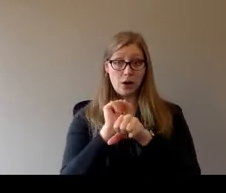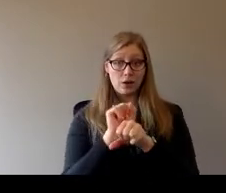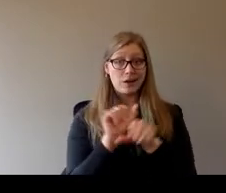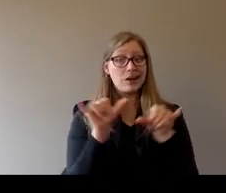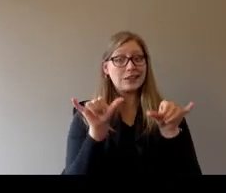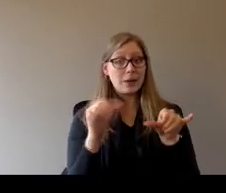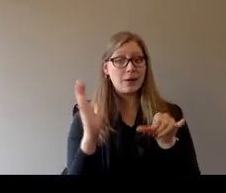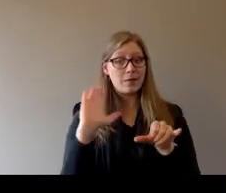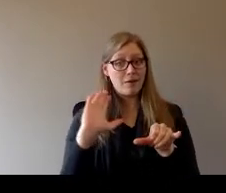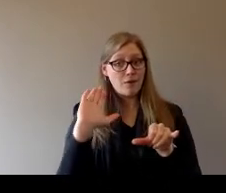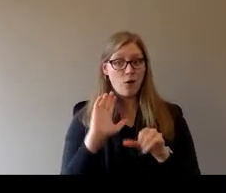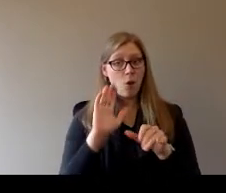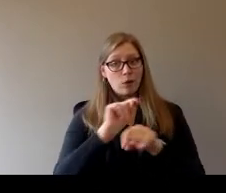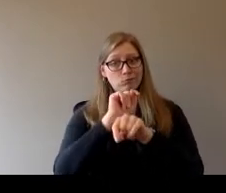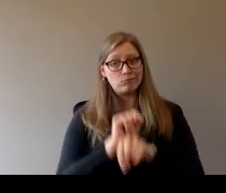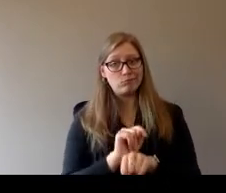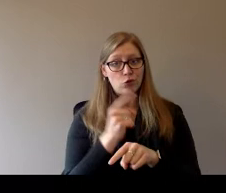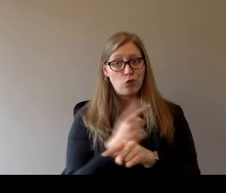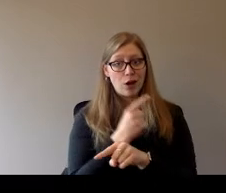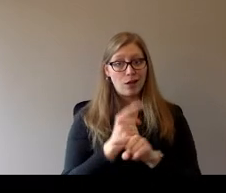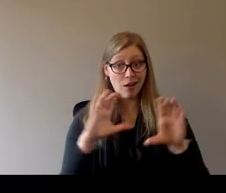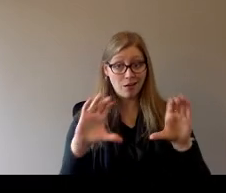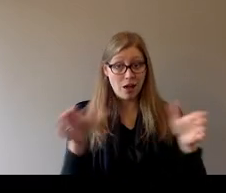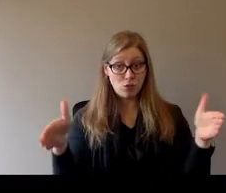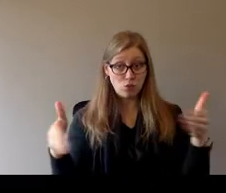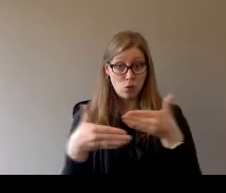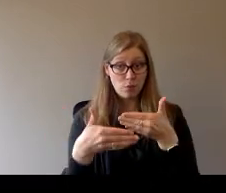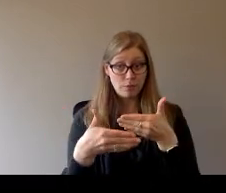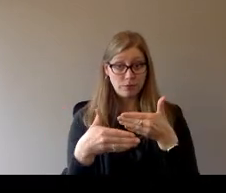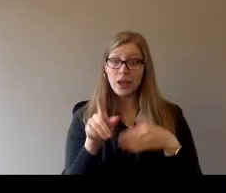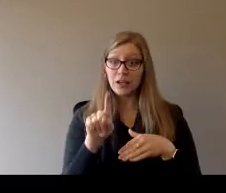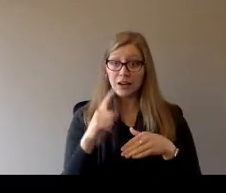classroom. So this is what you need for your lesson today: Your notebook.